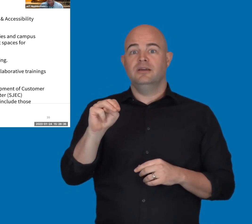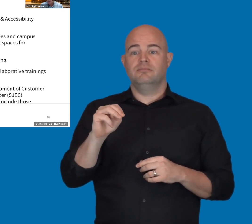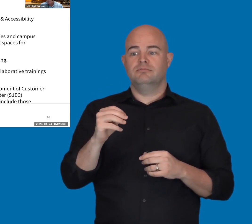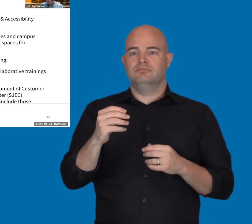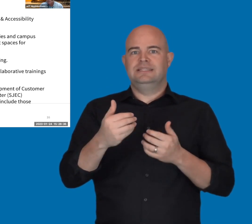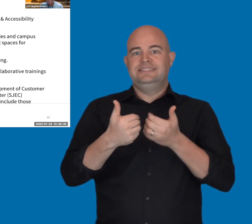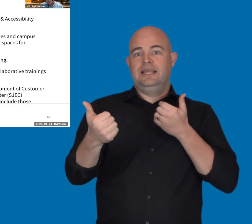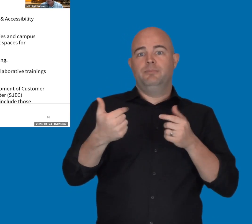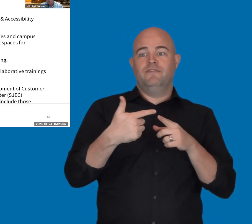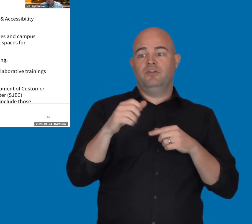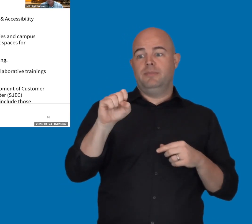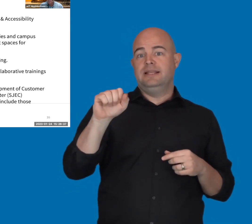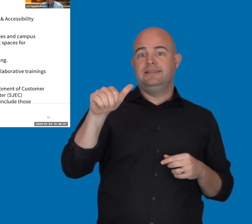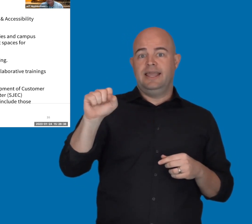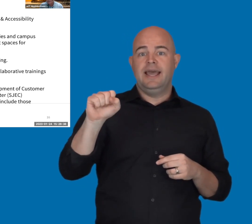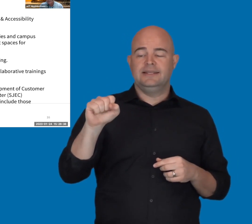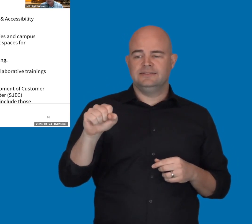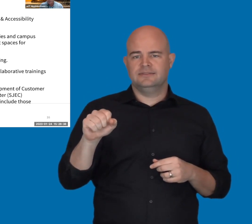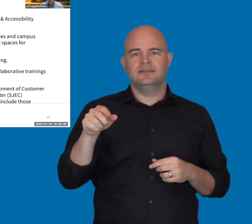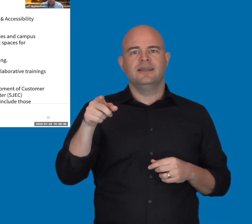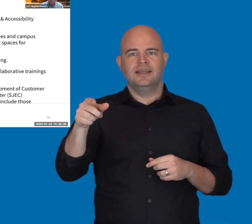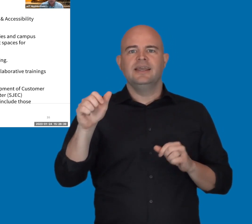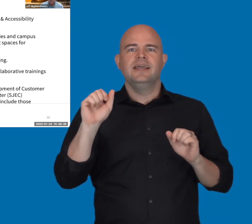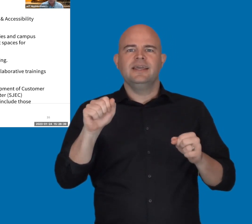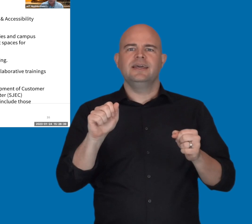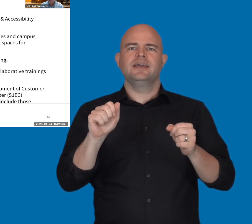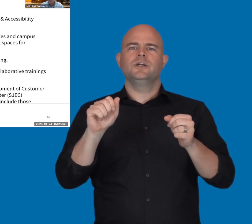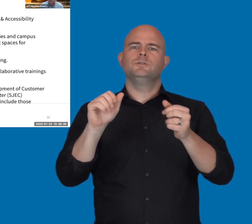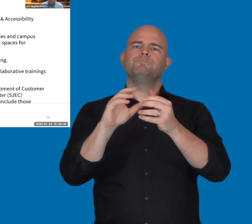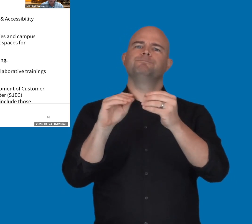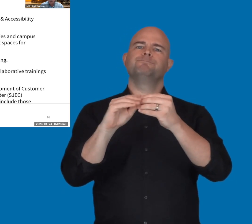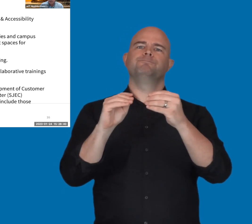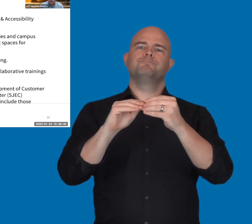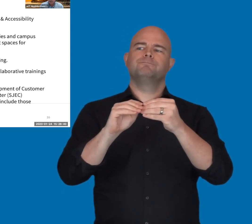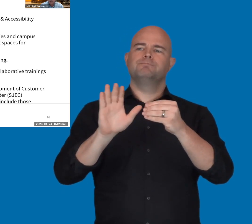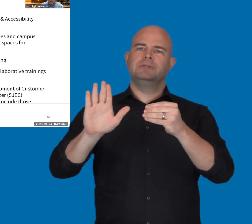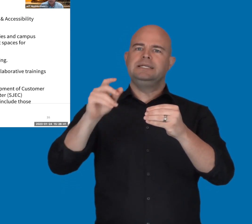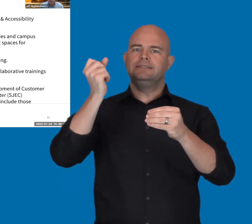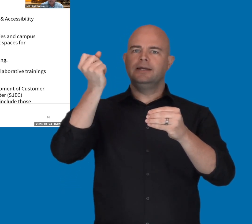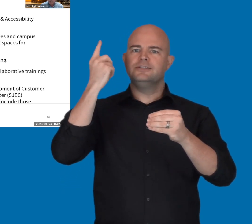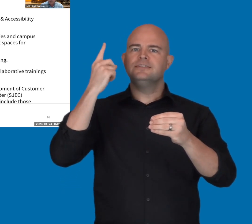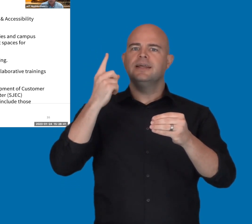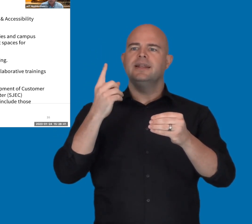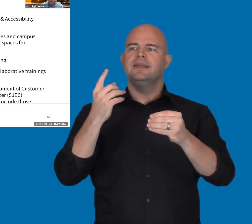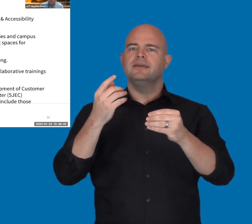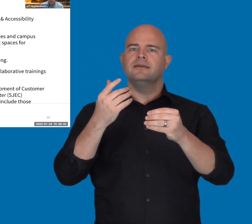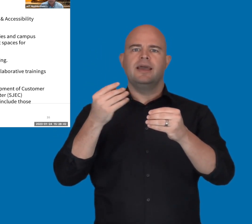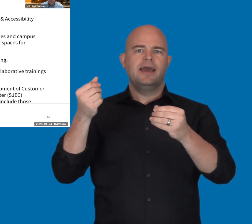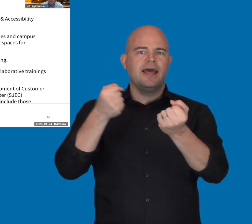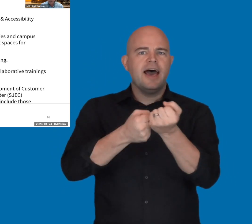Being a part of those conversations at the very beginning. And then separately we have a Social Justice and Equity Center.